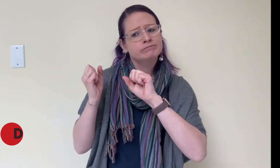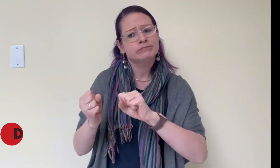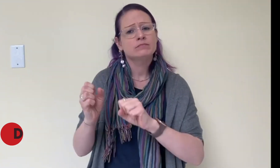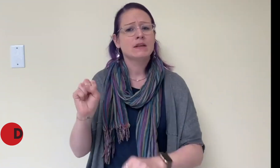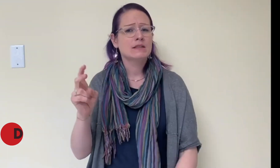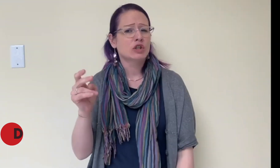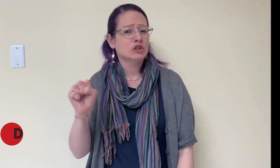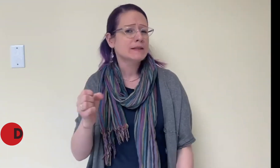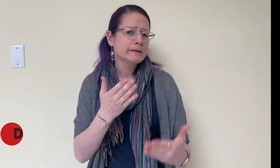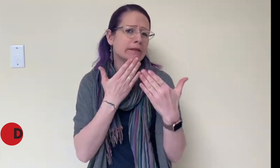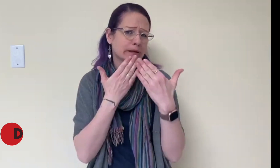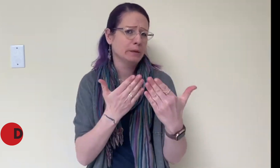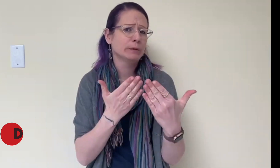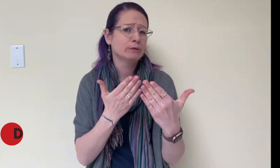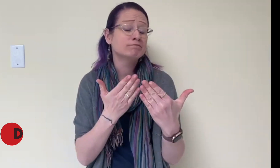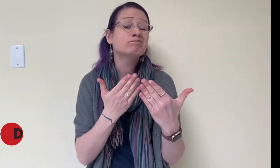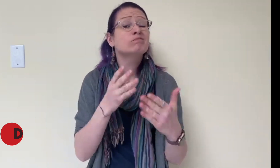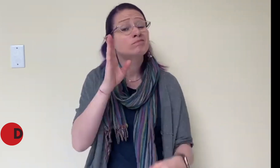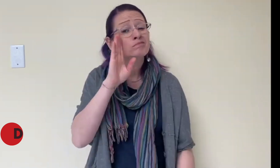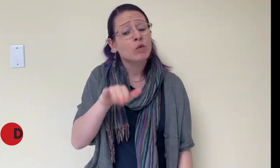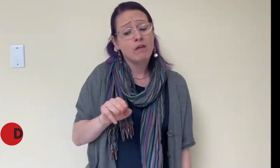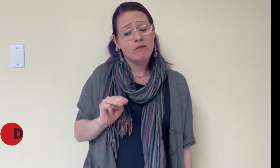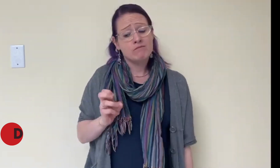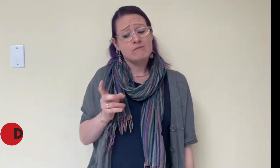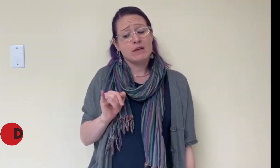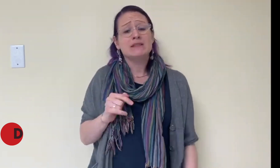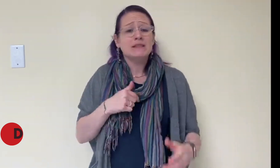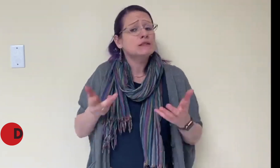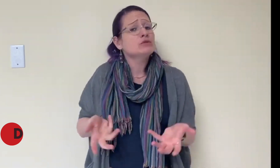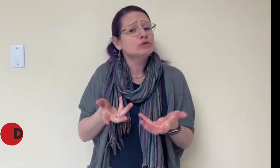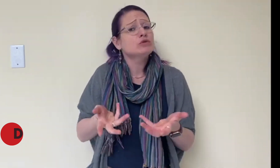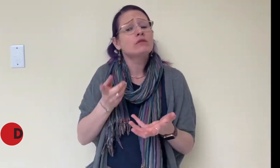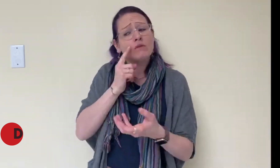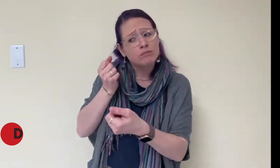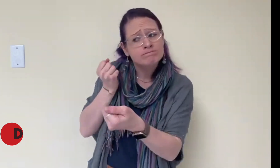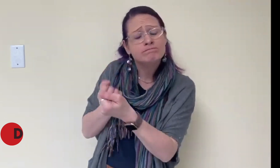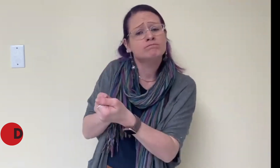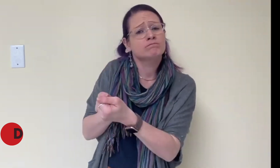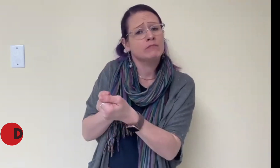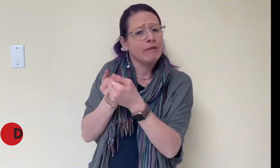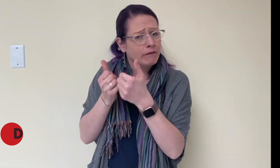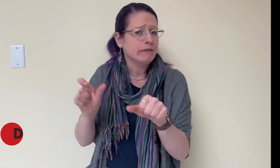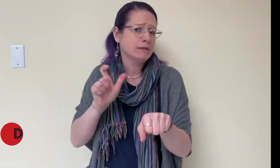MAPSLI is here to support them any time.